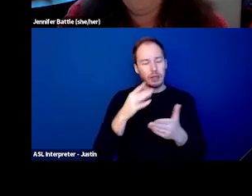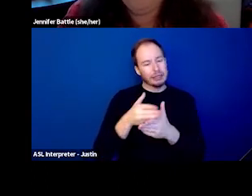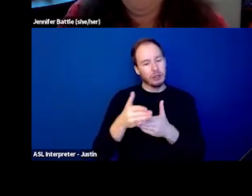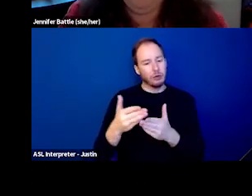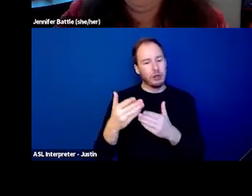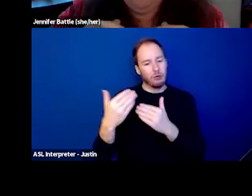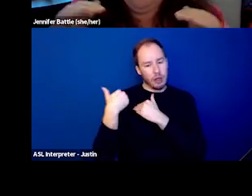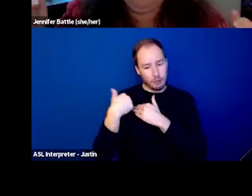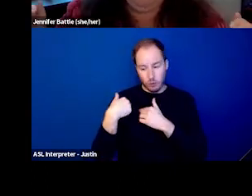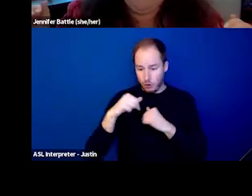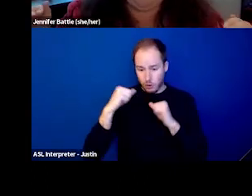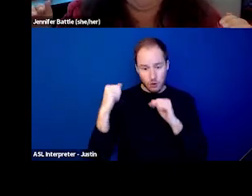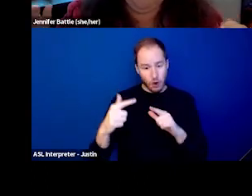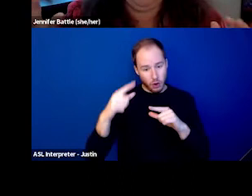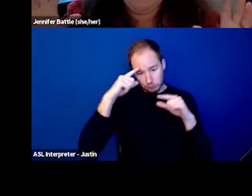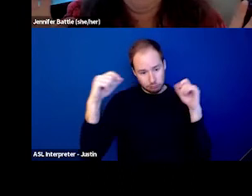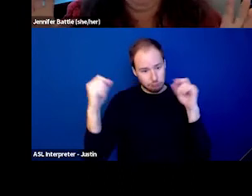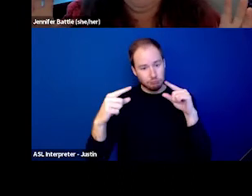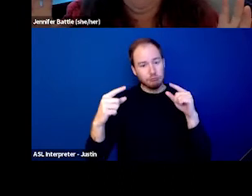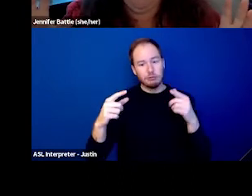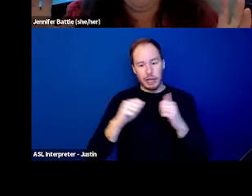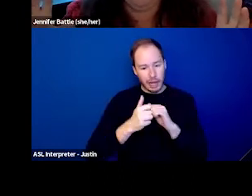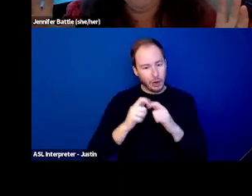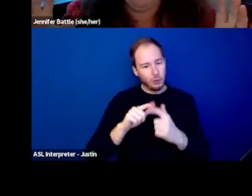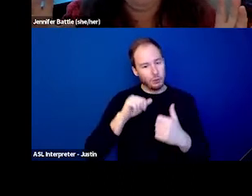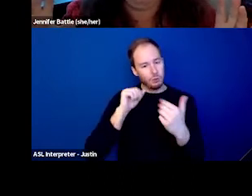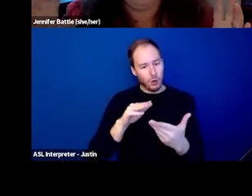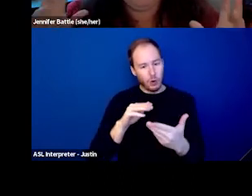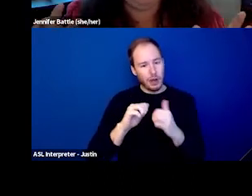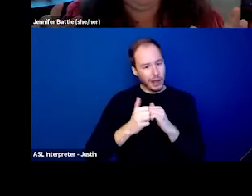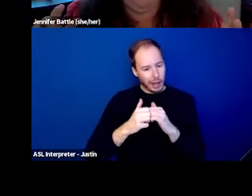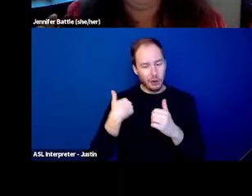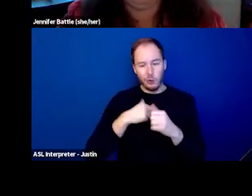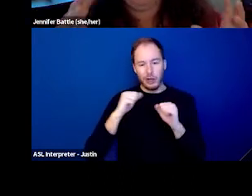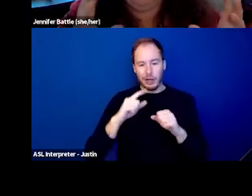Are we all sort of on the same page around how we are connecting the callers both